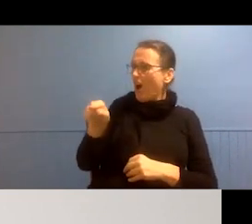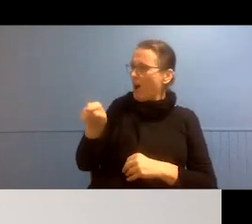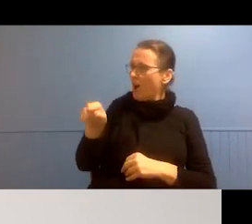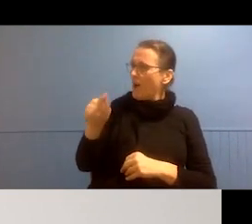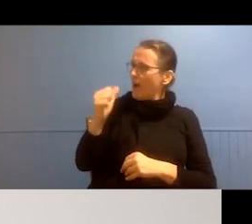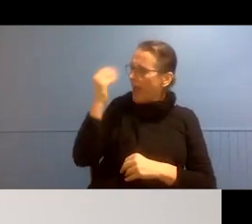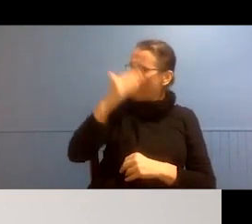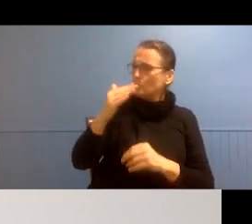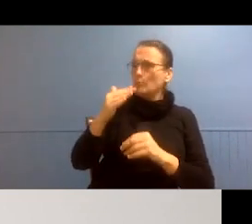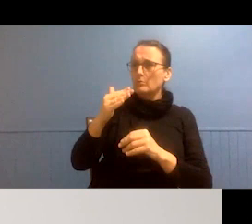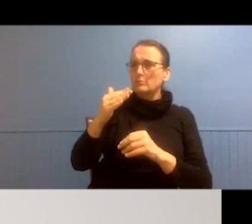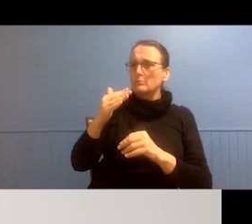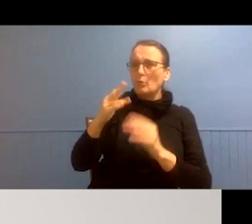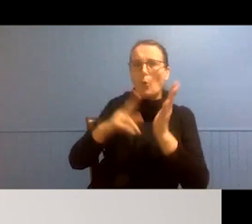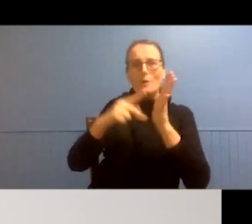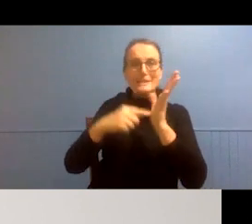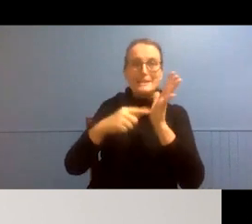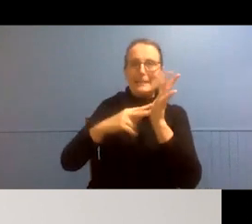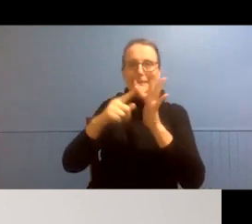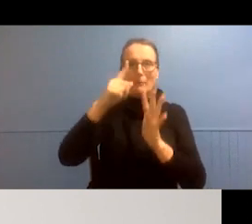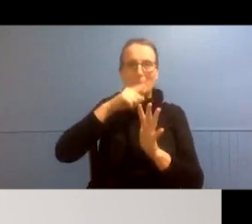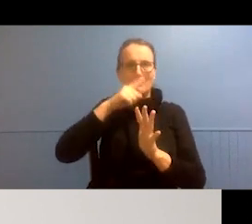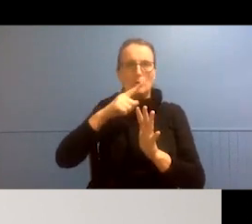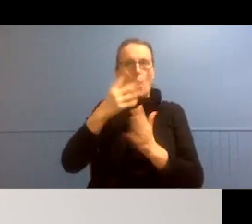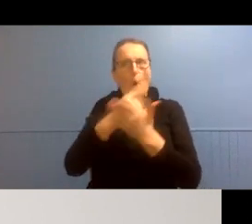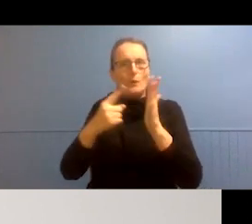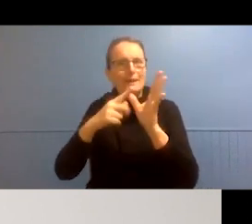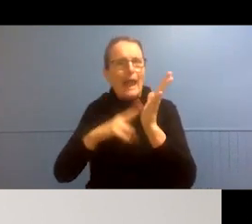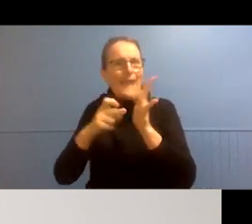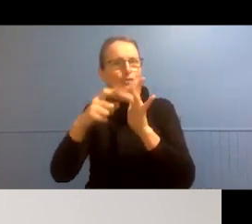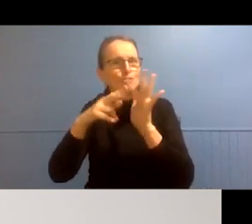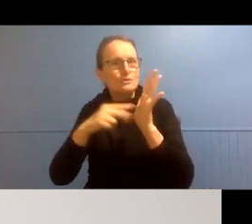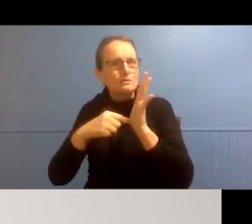not. We all have embedded stories that inform our belonging and our